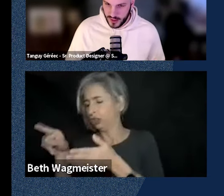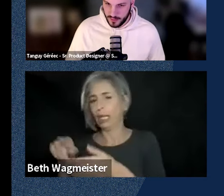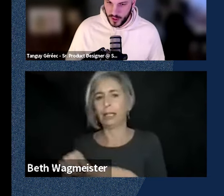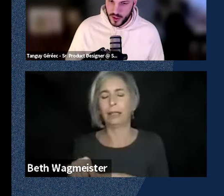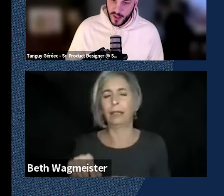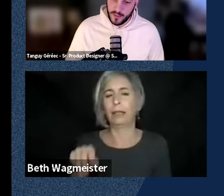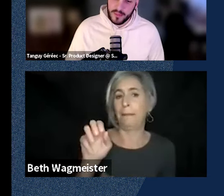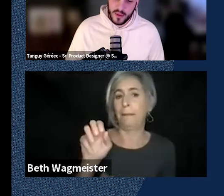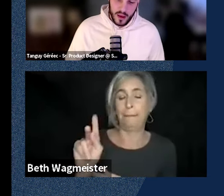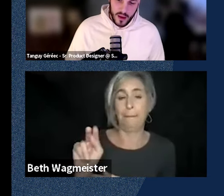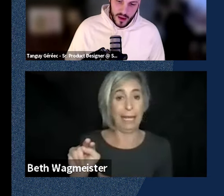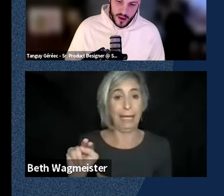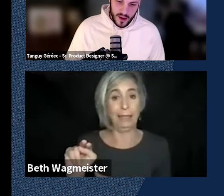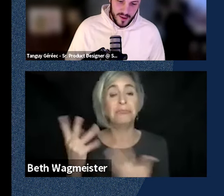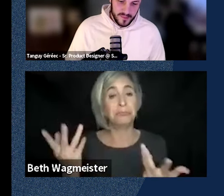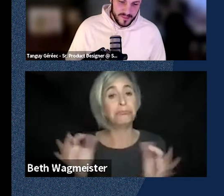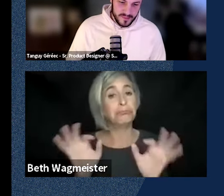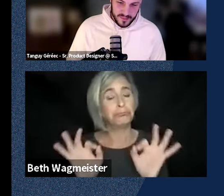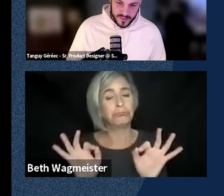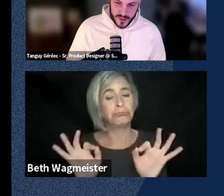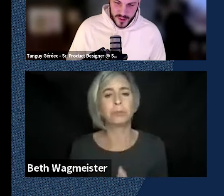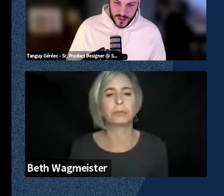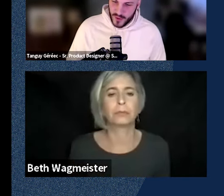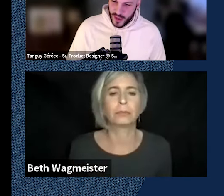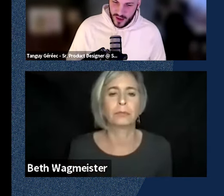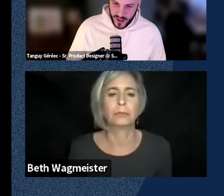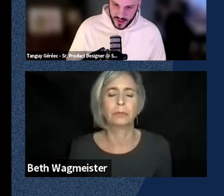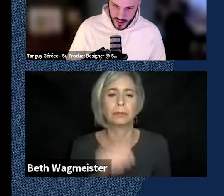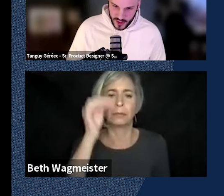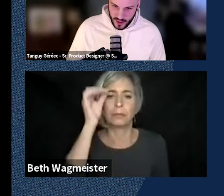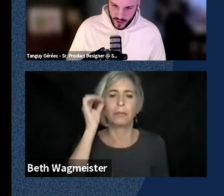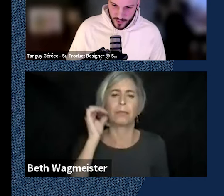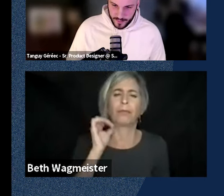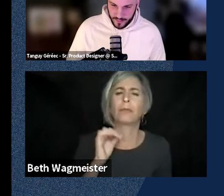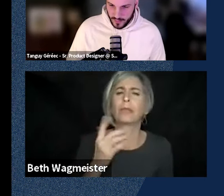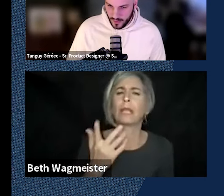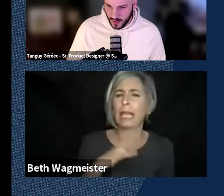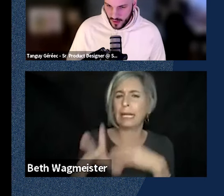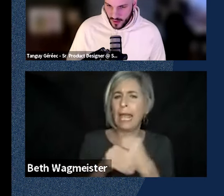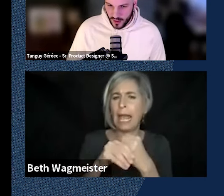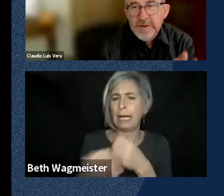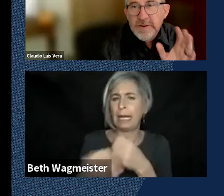seems good to me. So I can add a section here.